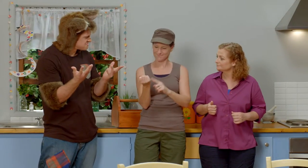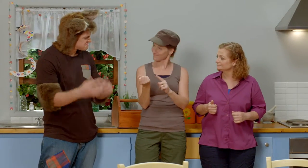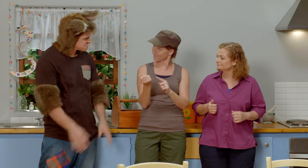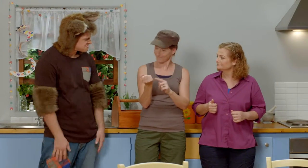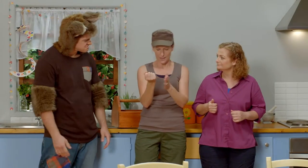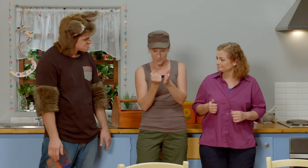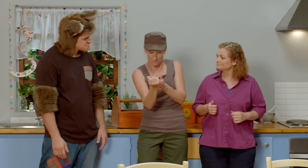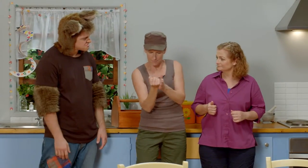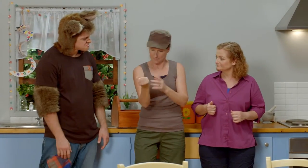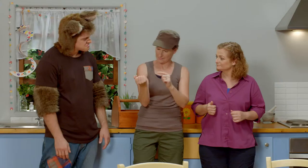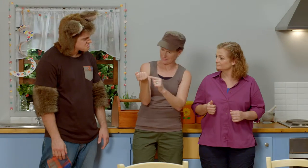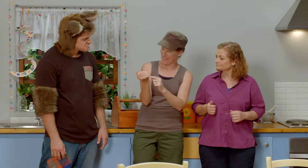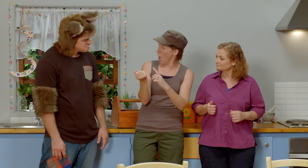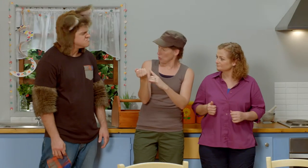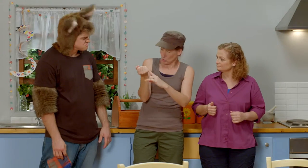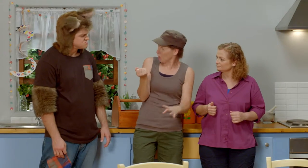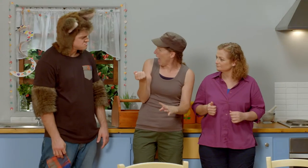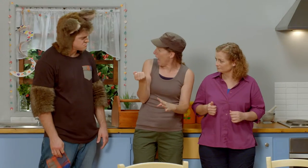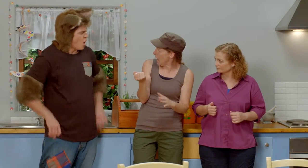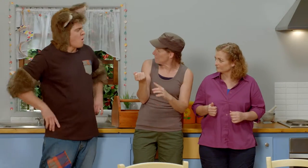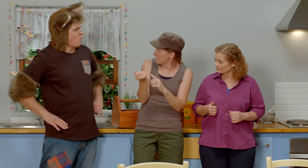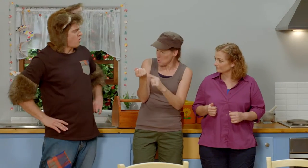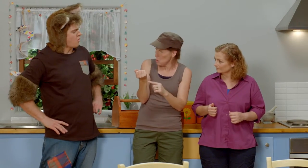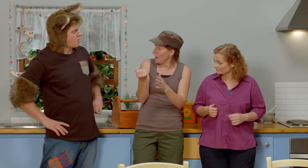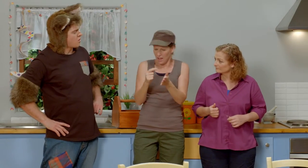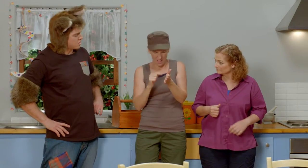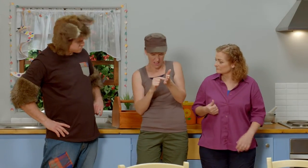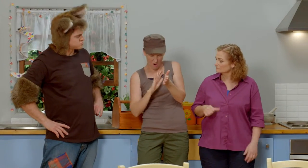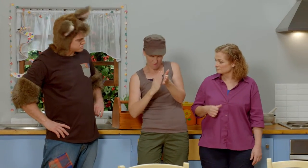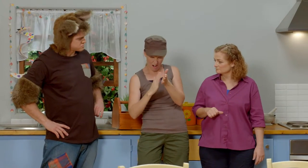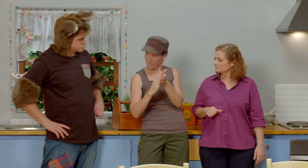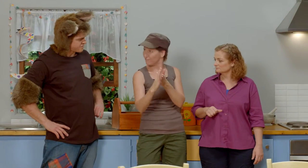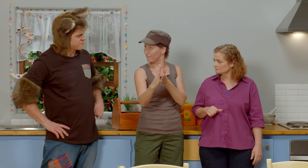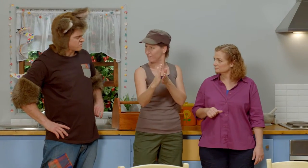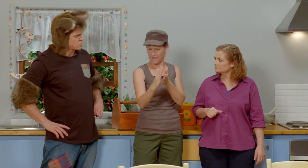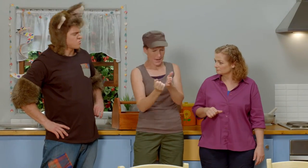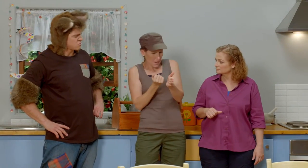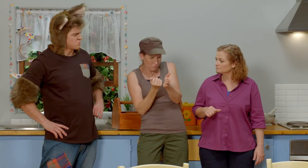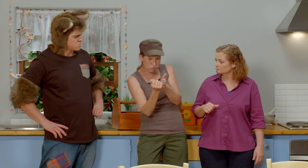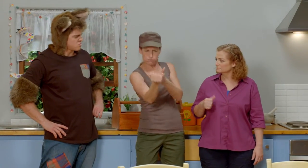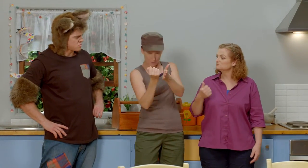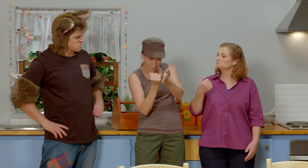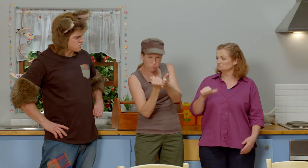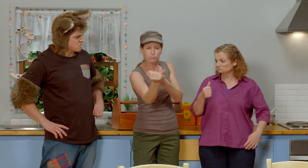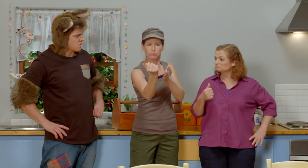A plane is a tool with a sharp blade and you use it to smooth the rough wood.